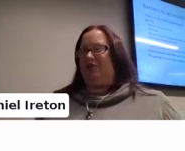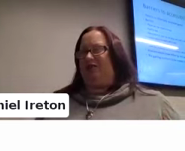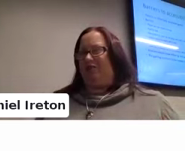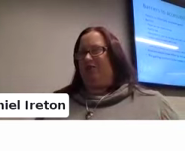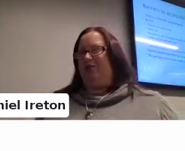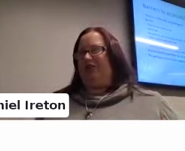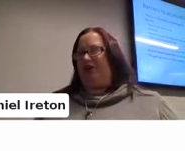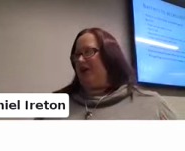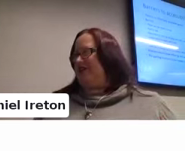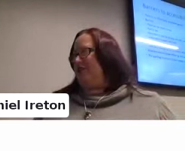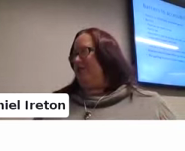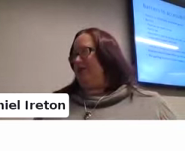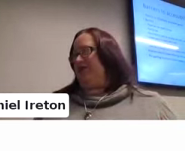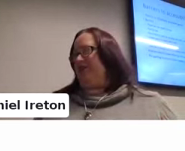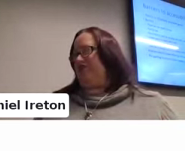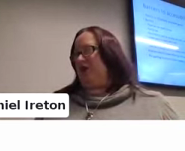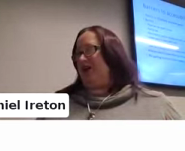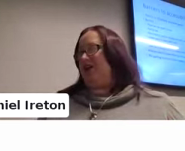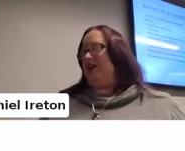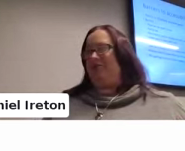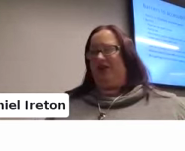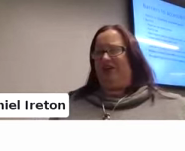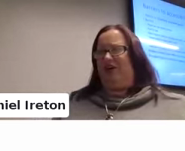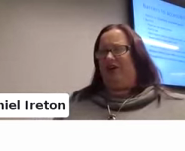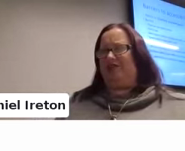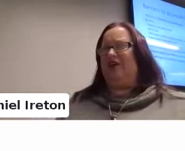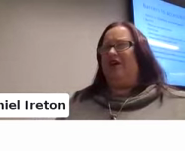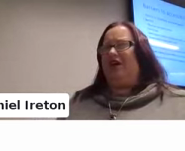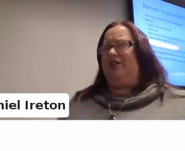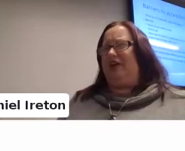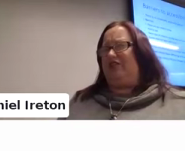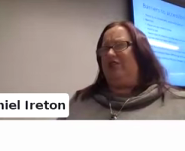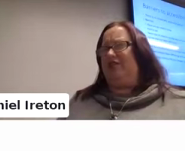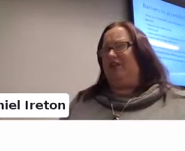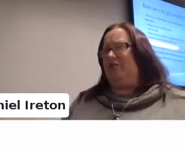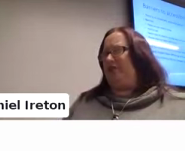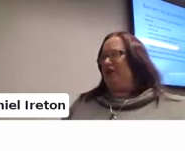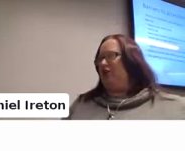For example, blocks, which I really enjoy is a very unpredictable card game.